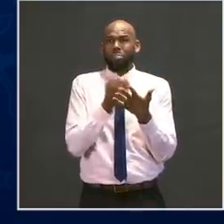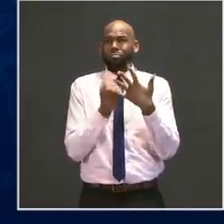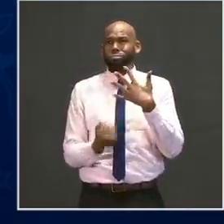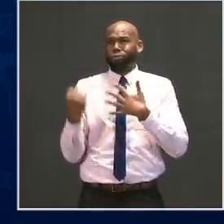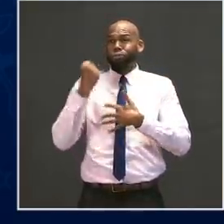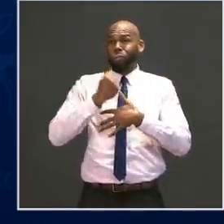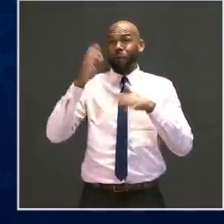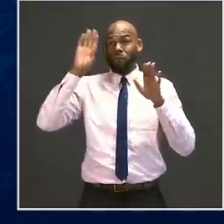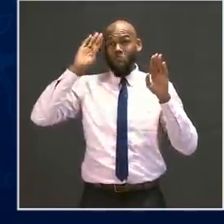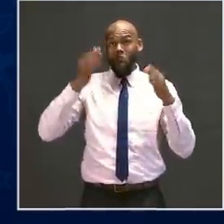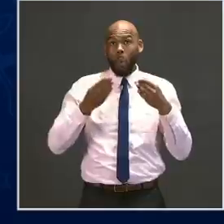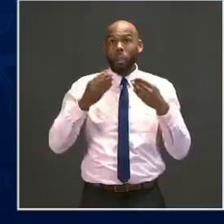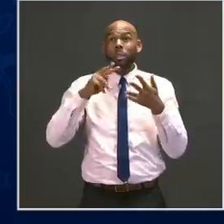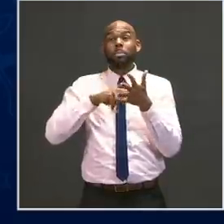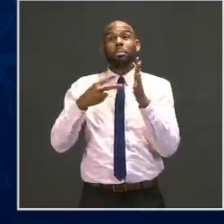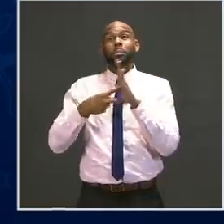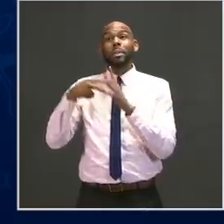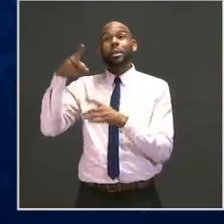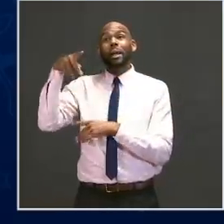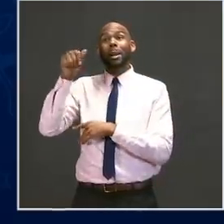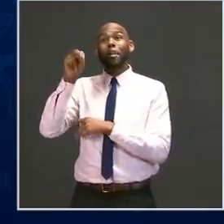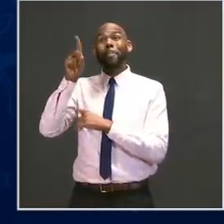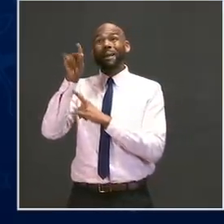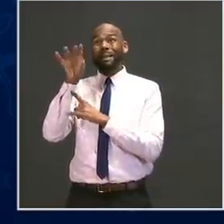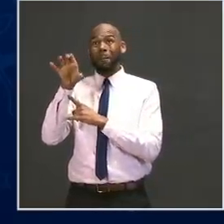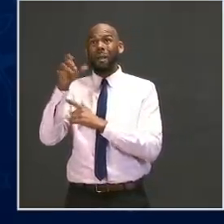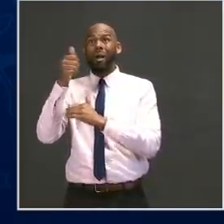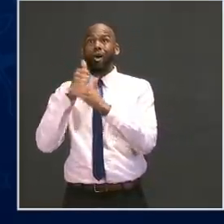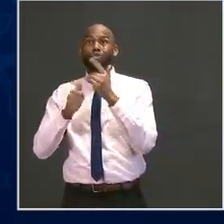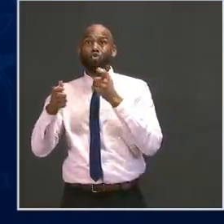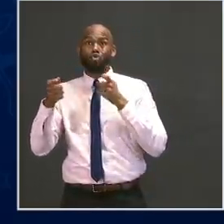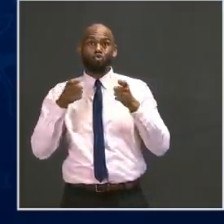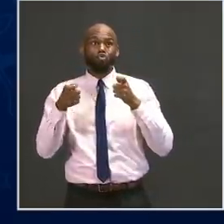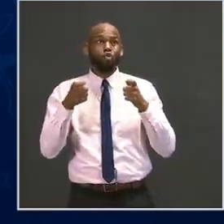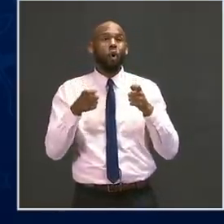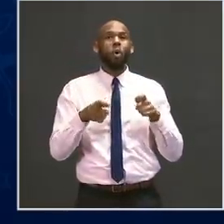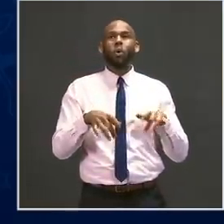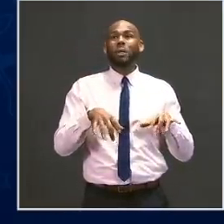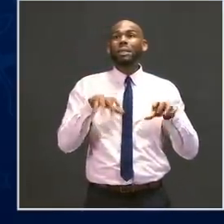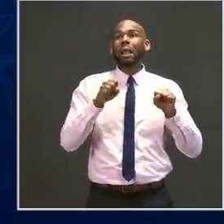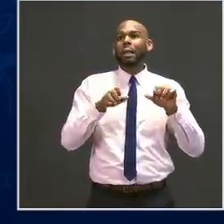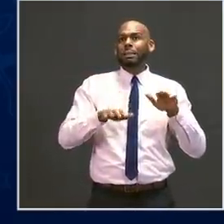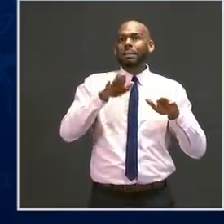that means getting the pandemic under control; that means taking steps here to get people back to work.